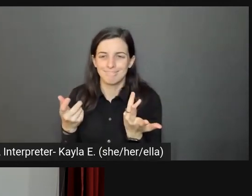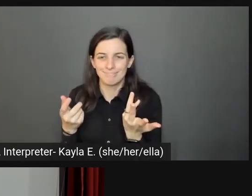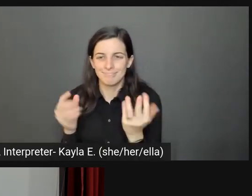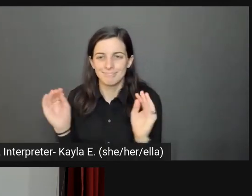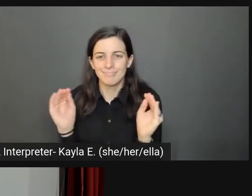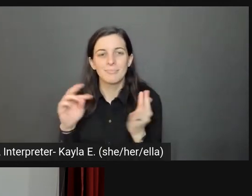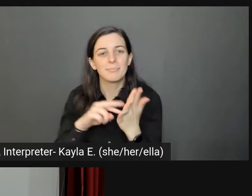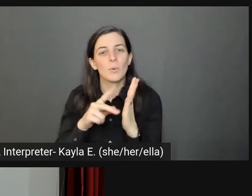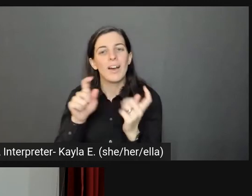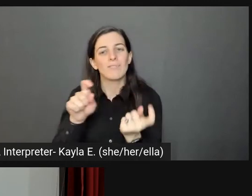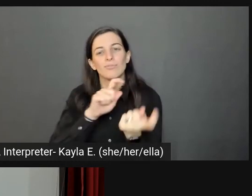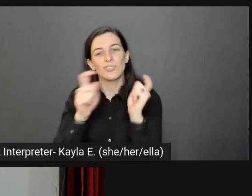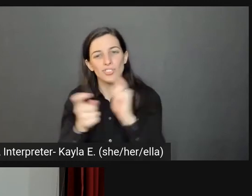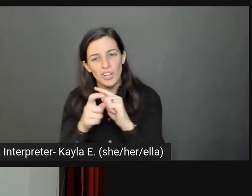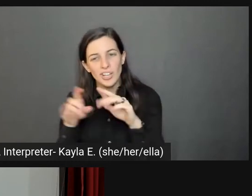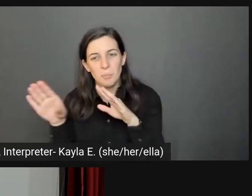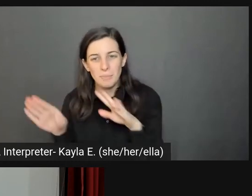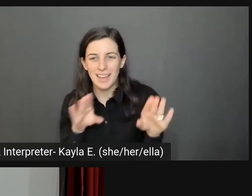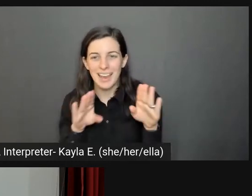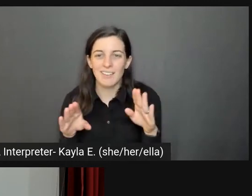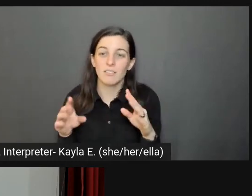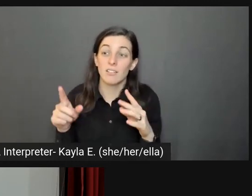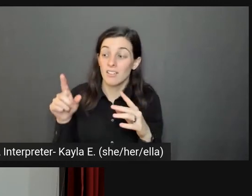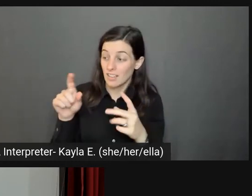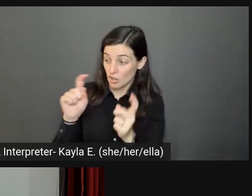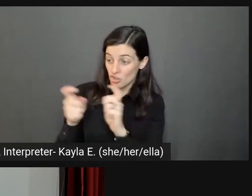which is much, much, much harder to implement.